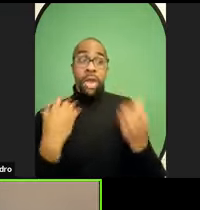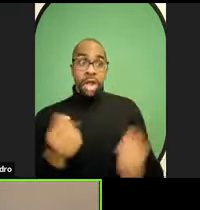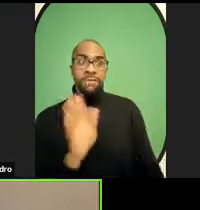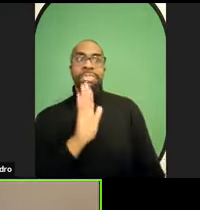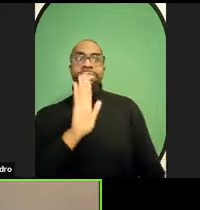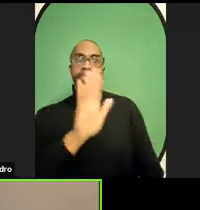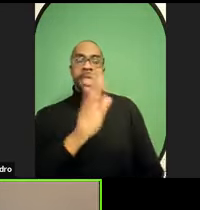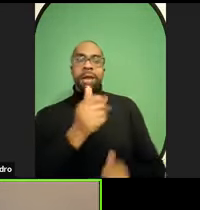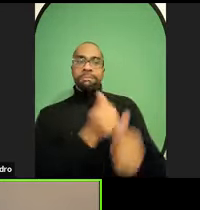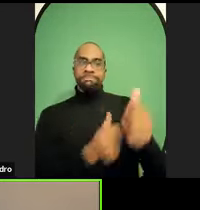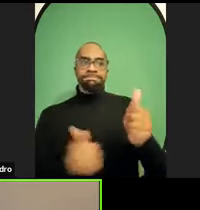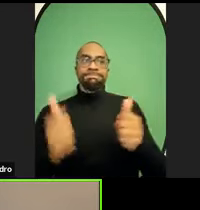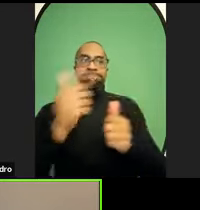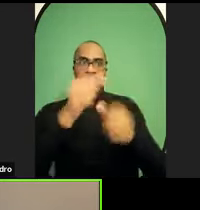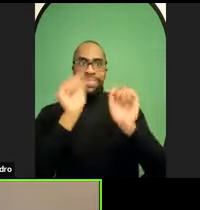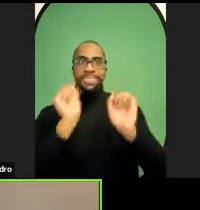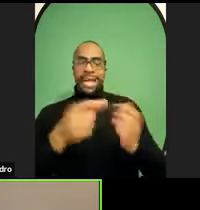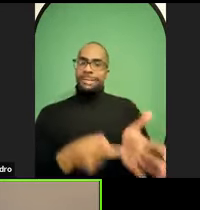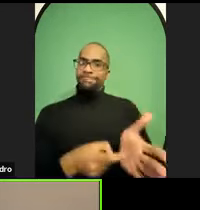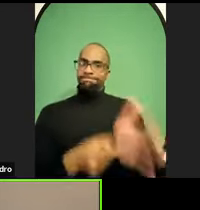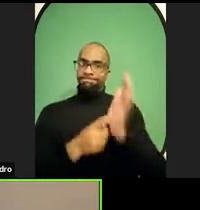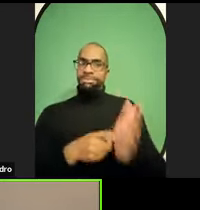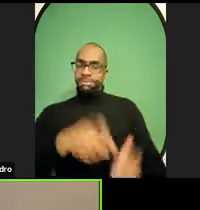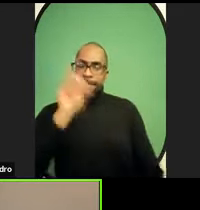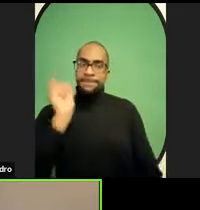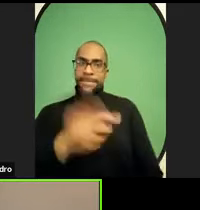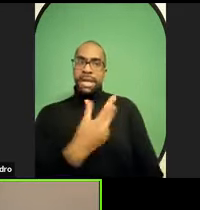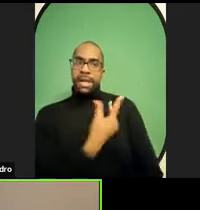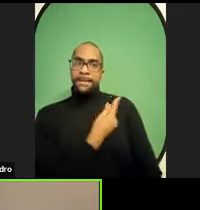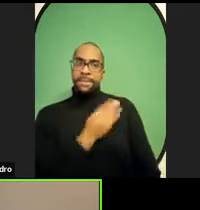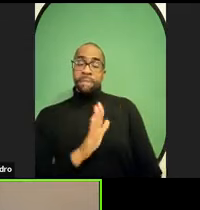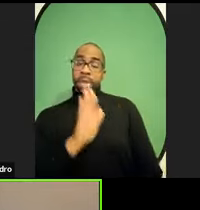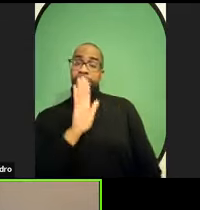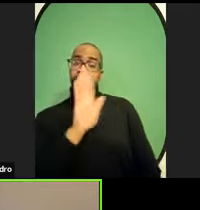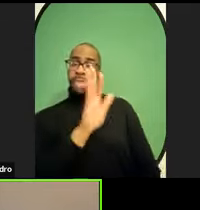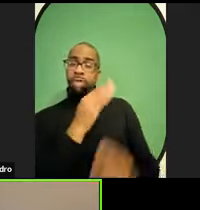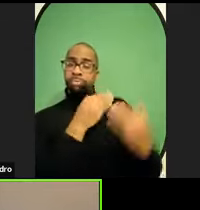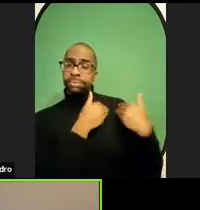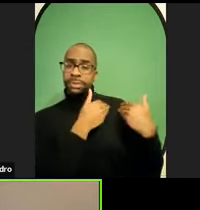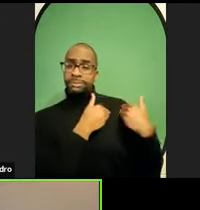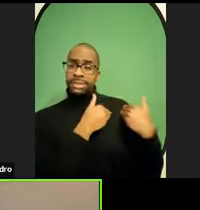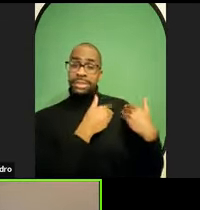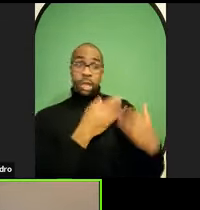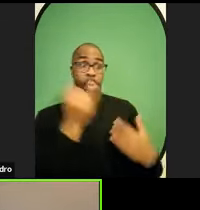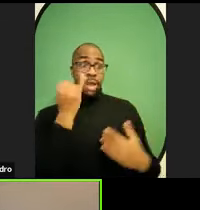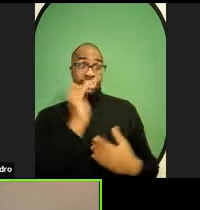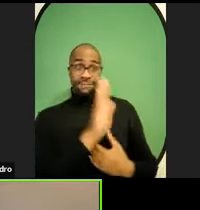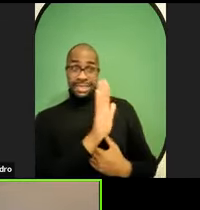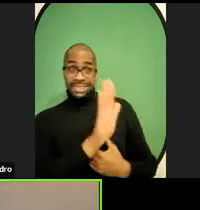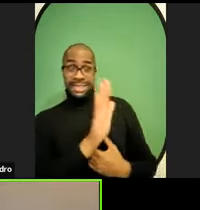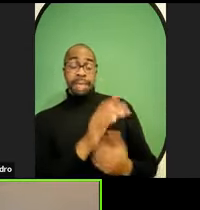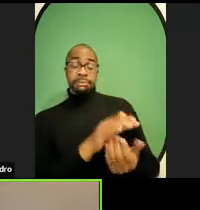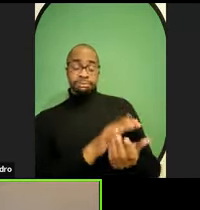Health, not the deal he oversees vaccine requirements. s for schools and s for schools, and we will follow their guidance so at some point if the new York State department of Health decided to create a